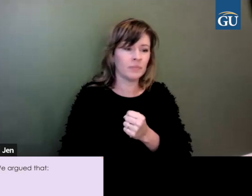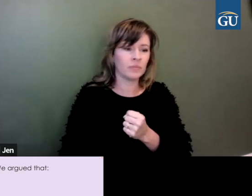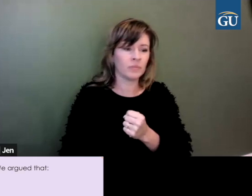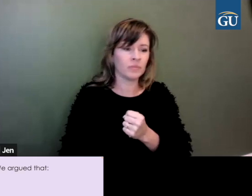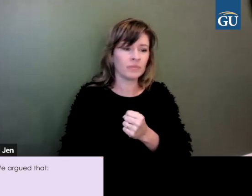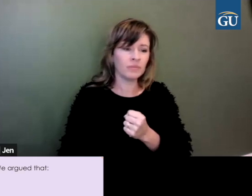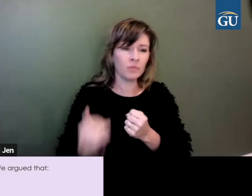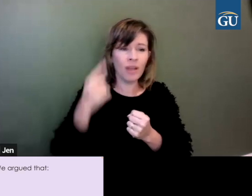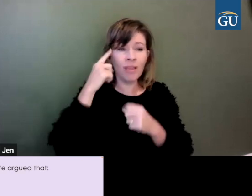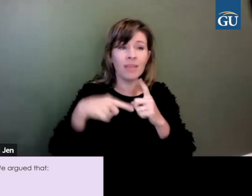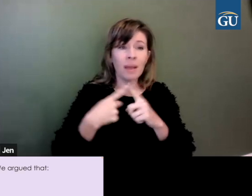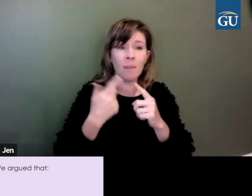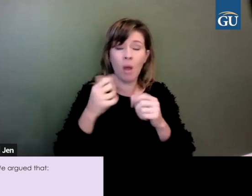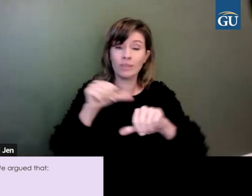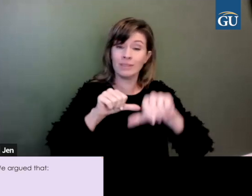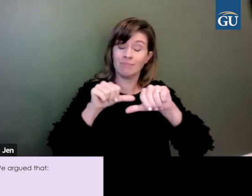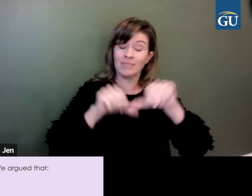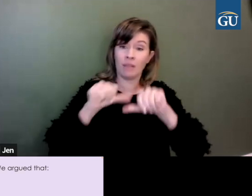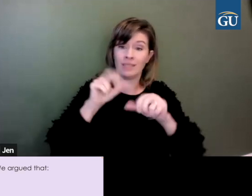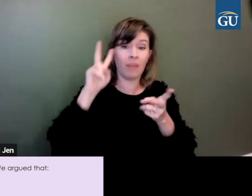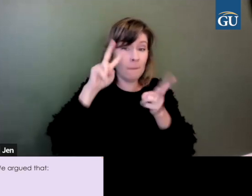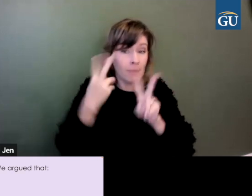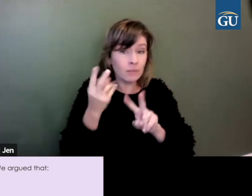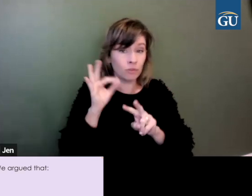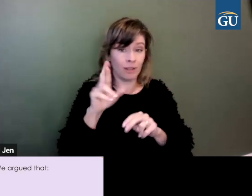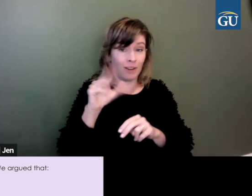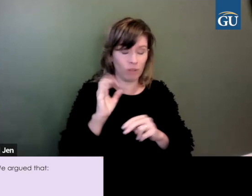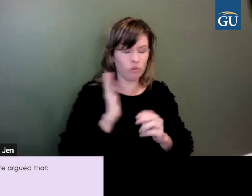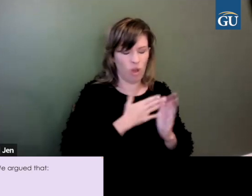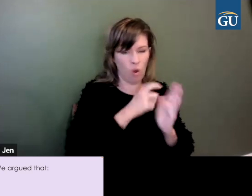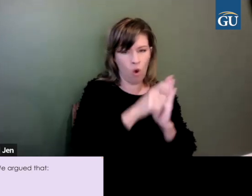misunderstandings of race in our piece that we wrote, so